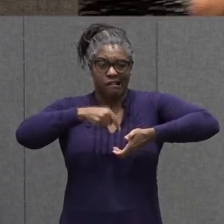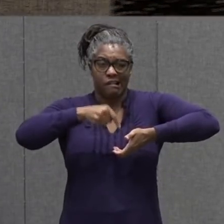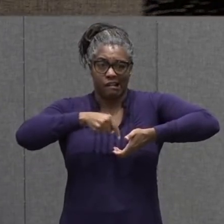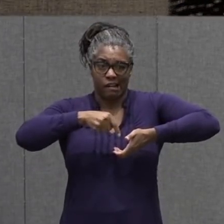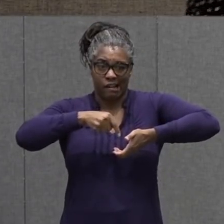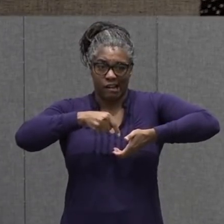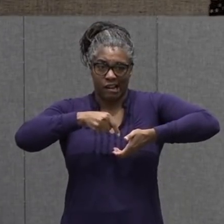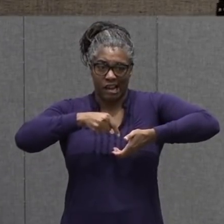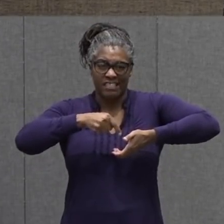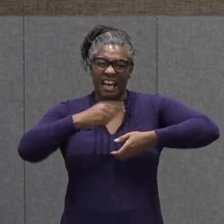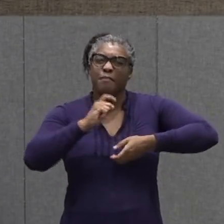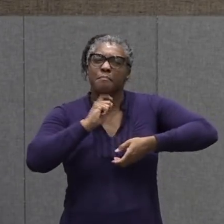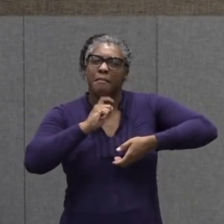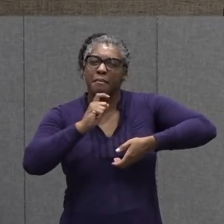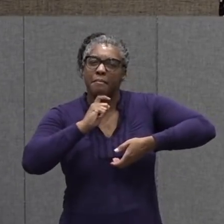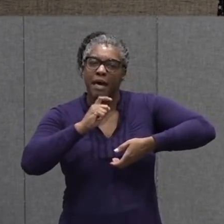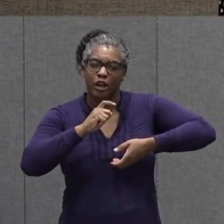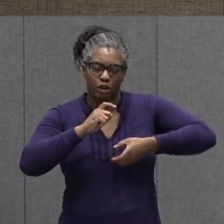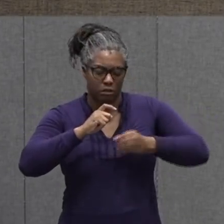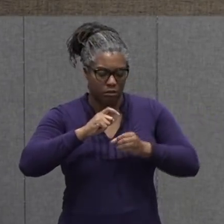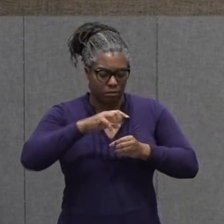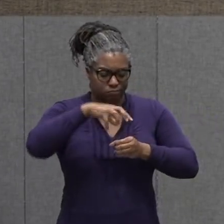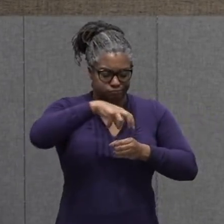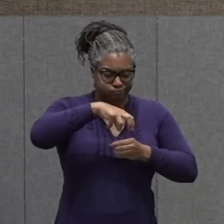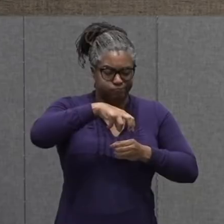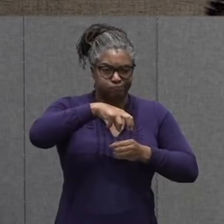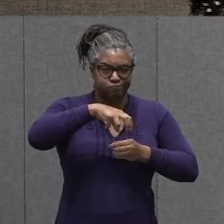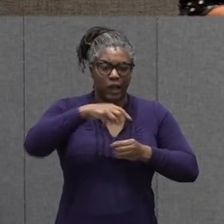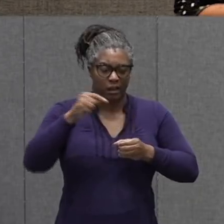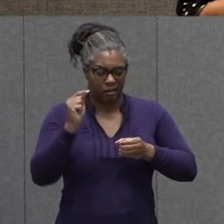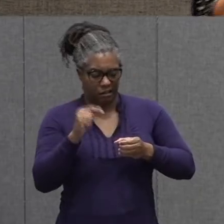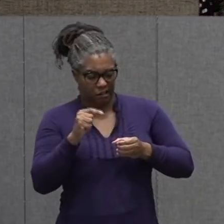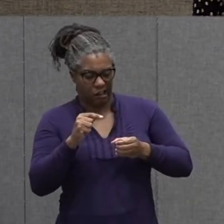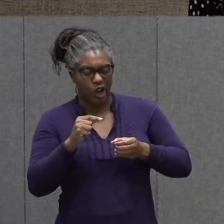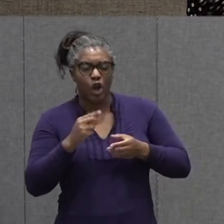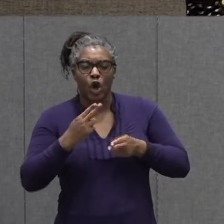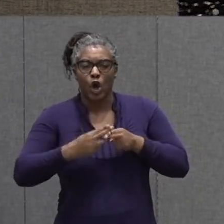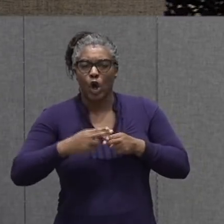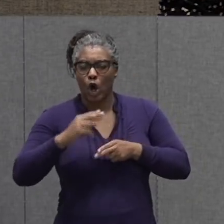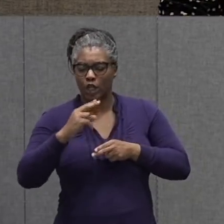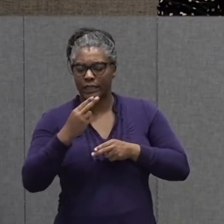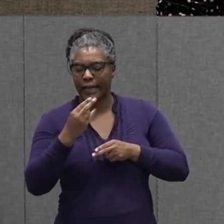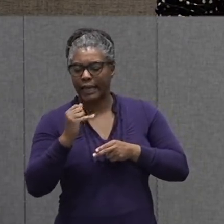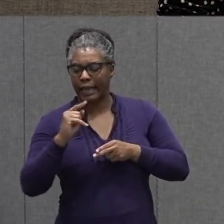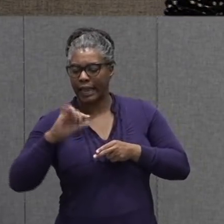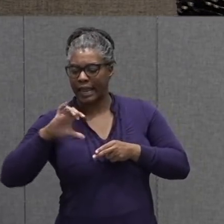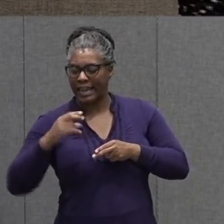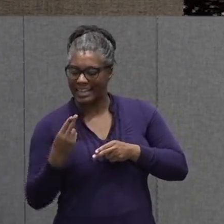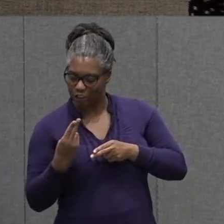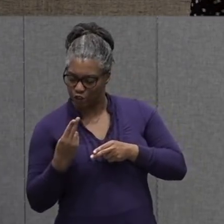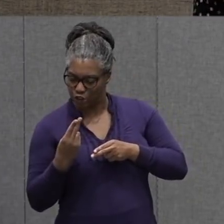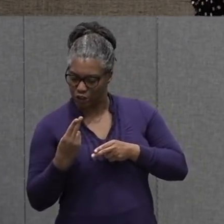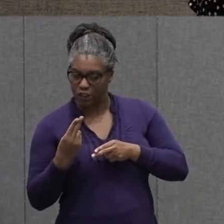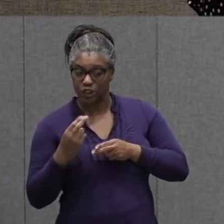Right, so that hitch-hiker. All right, so those seeds are gonna be carried along and move.